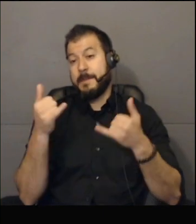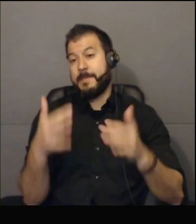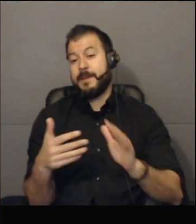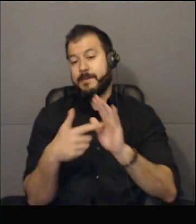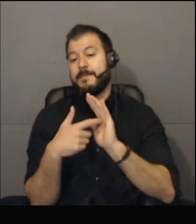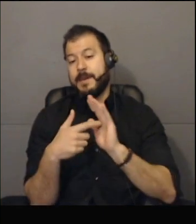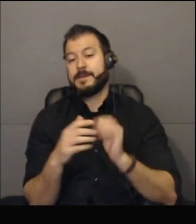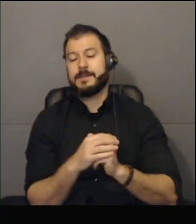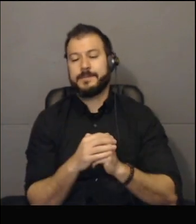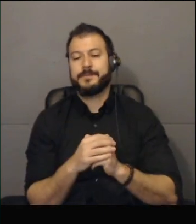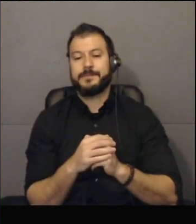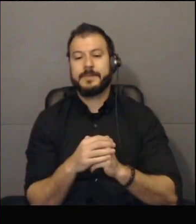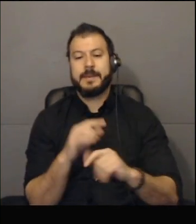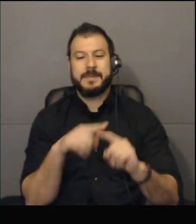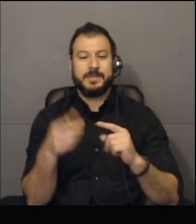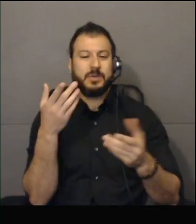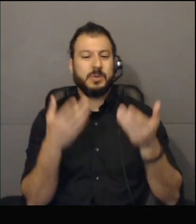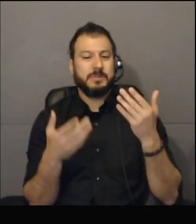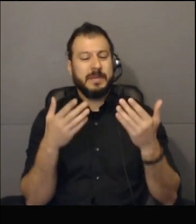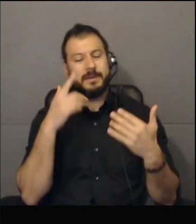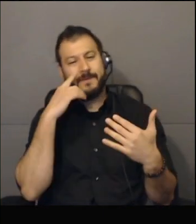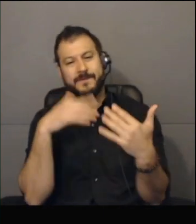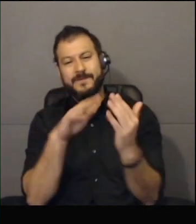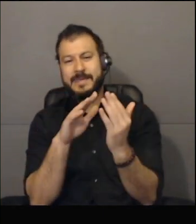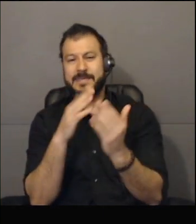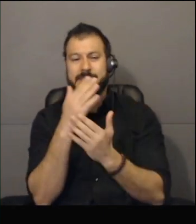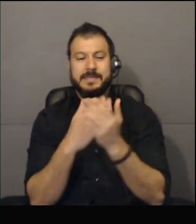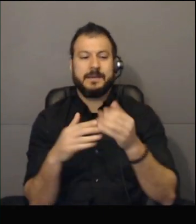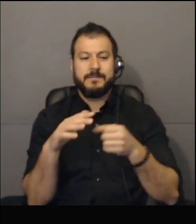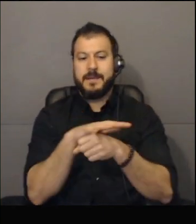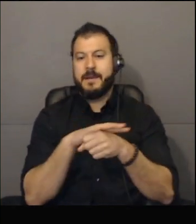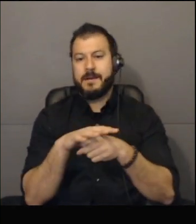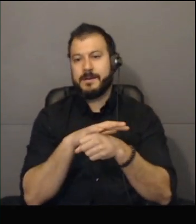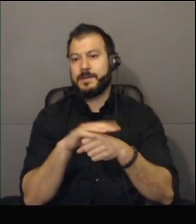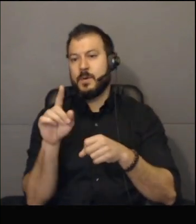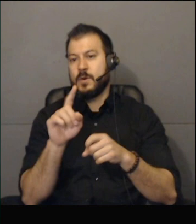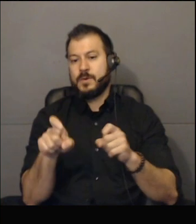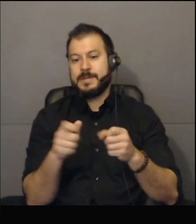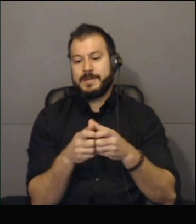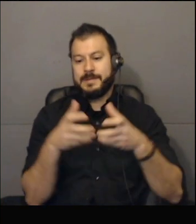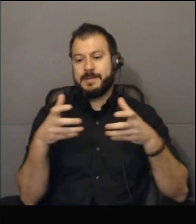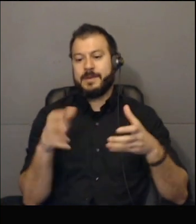But you may be facing scenarios requiring you to scale your service due to a planned launch.